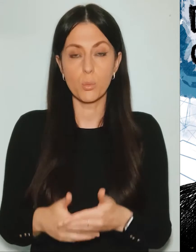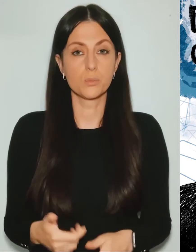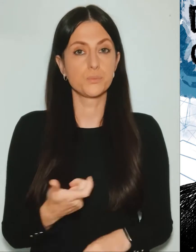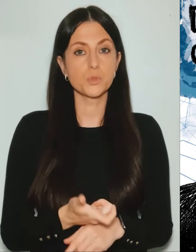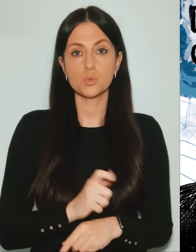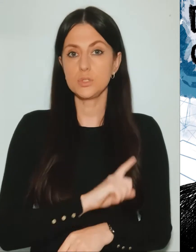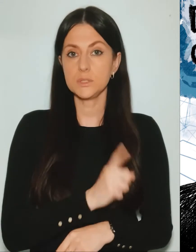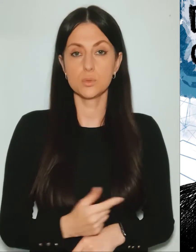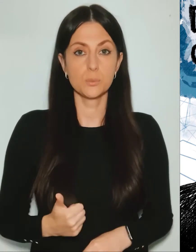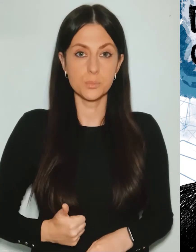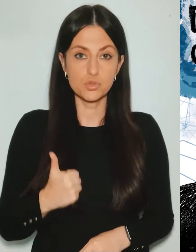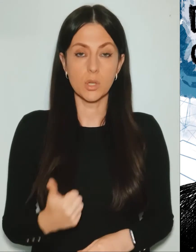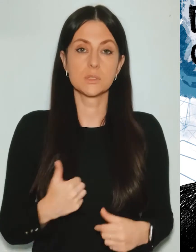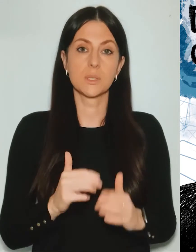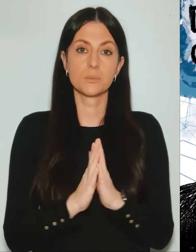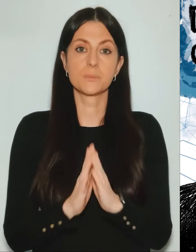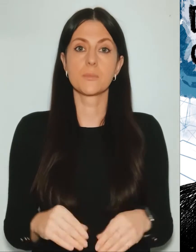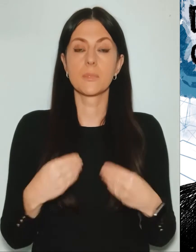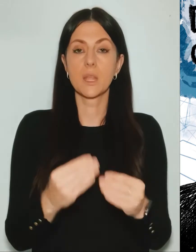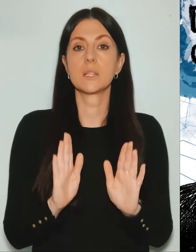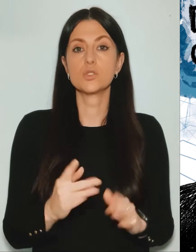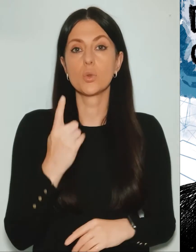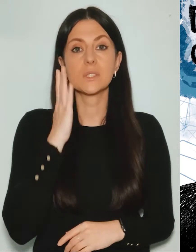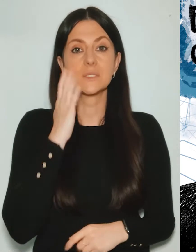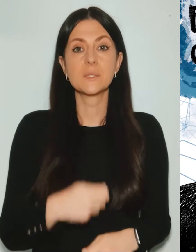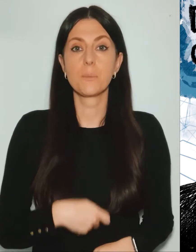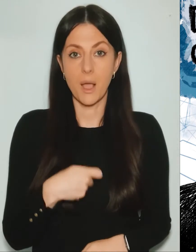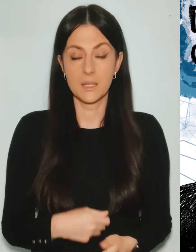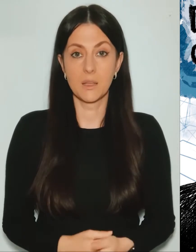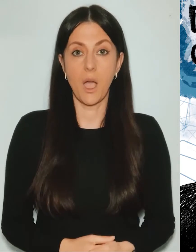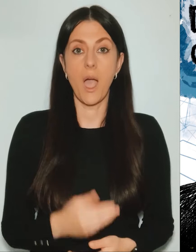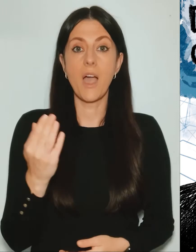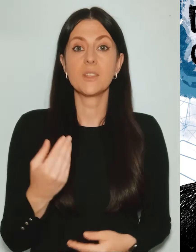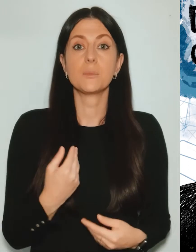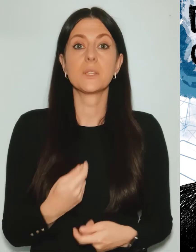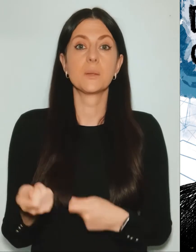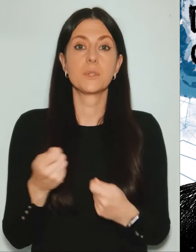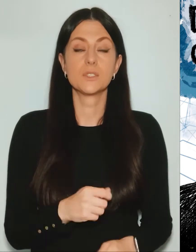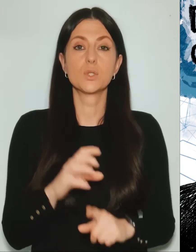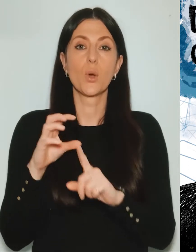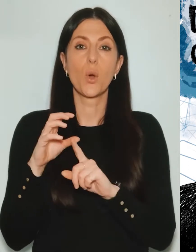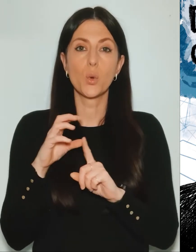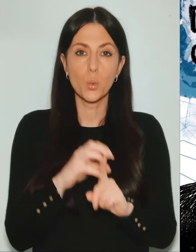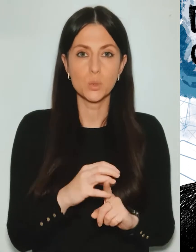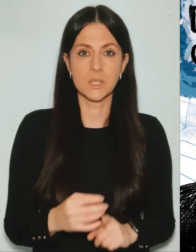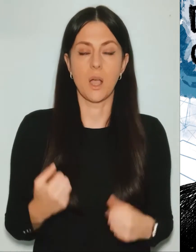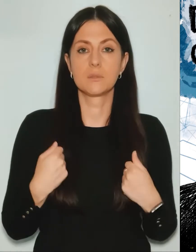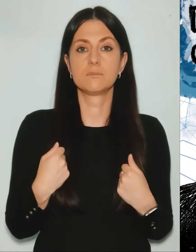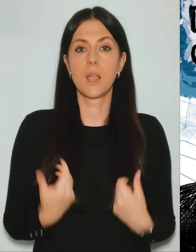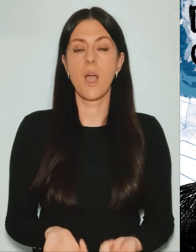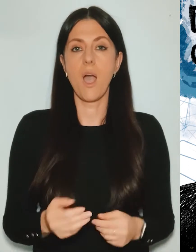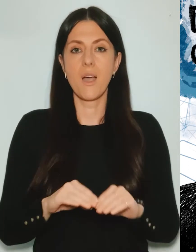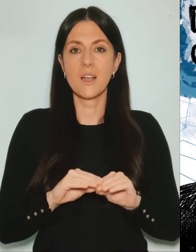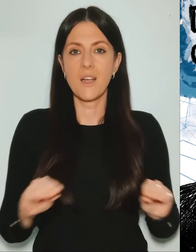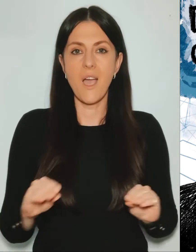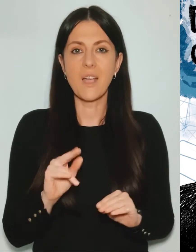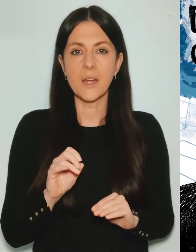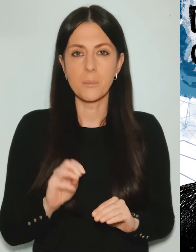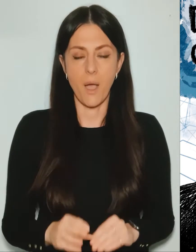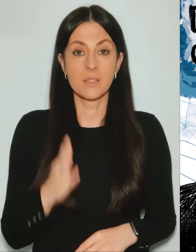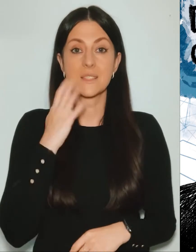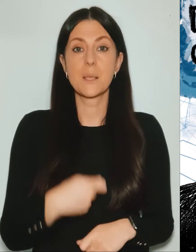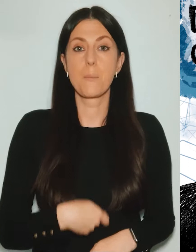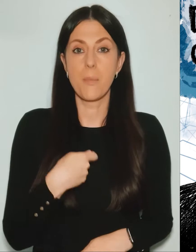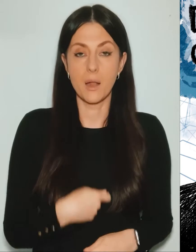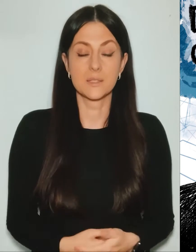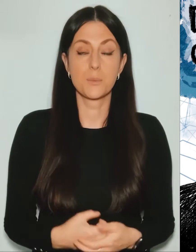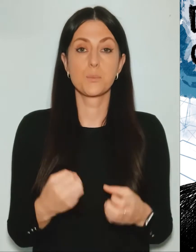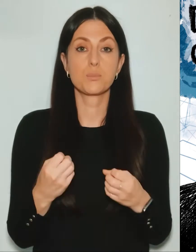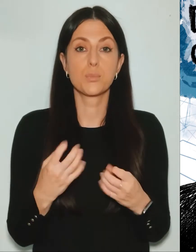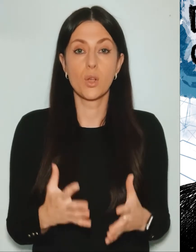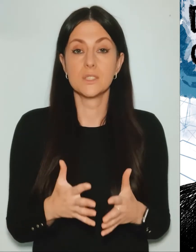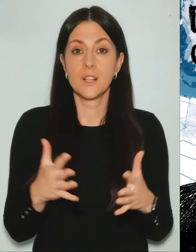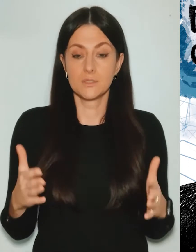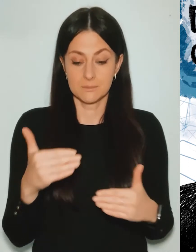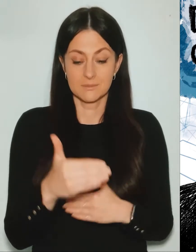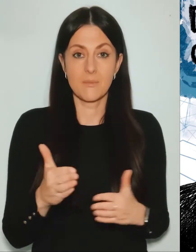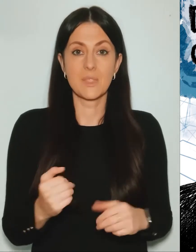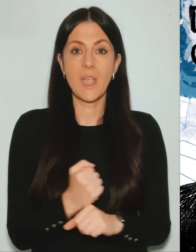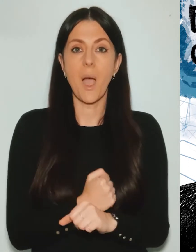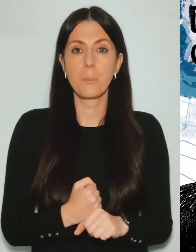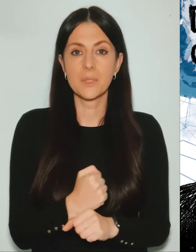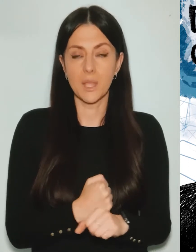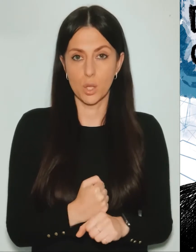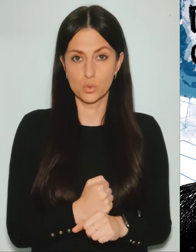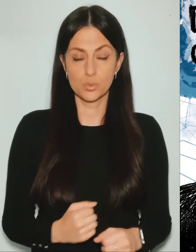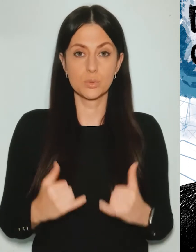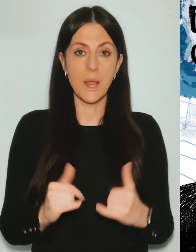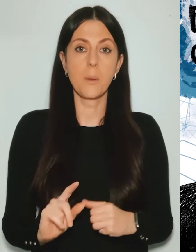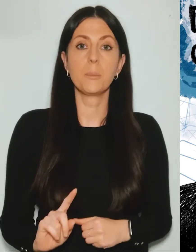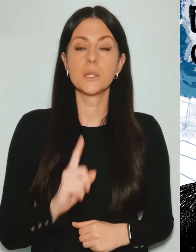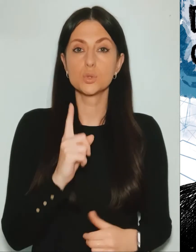I asked him to give me only one sleeping bag, and he brought me a backpack, a sleeping pad (very cool one), a sleeping bag, a large, just huge, first aid kit with tourniquets,